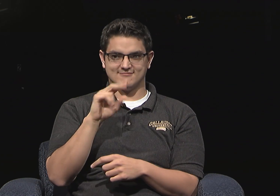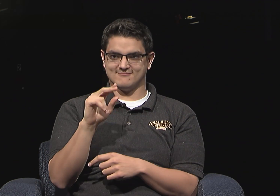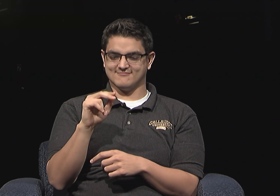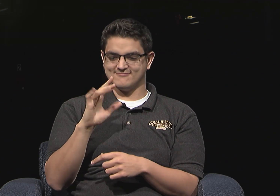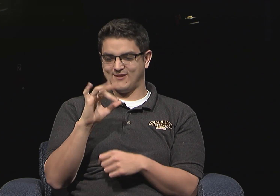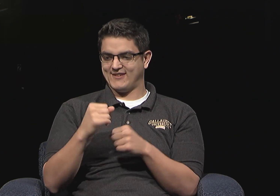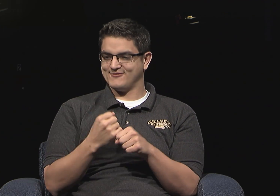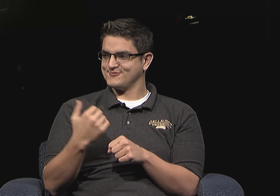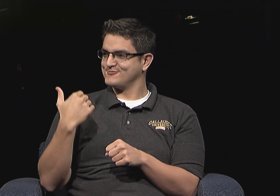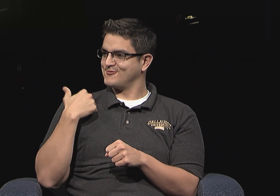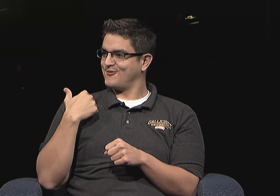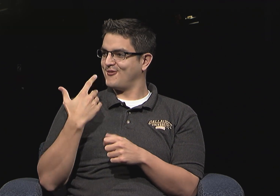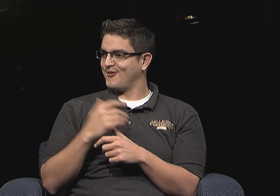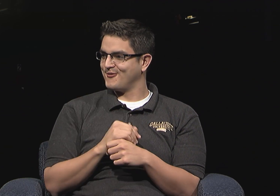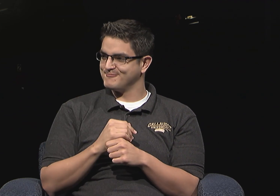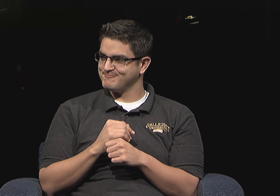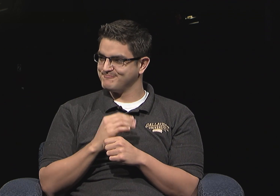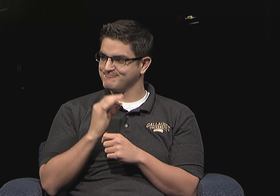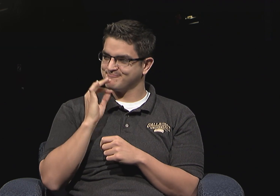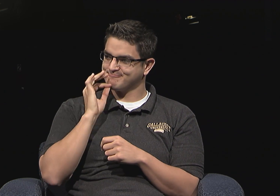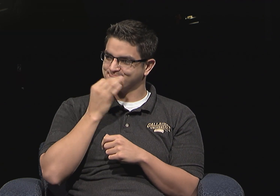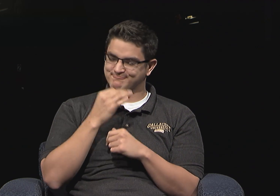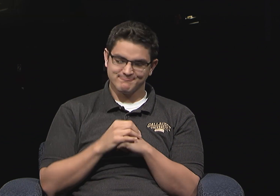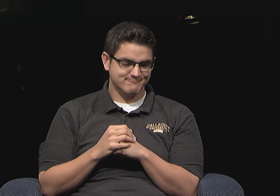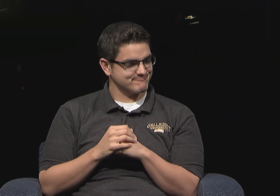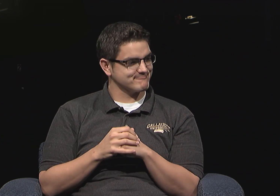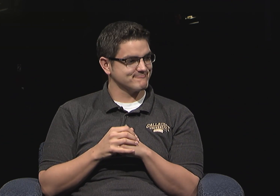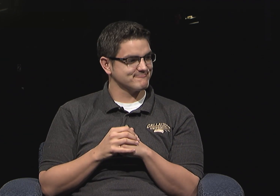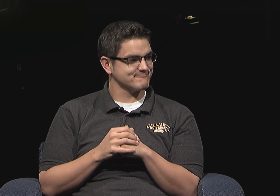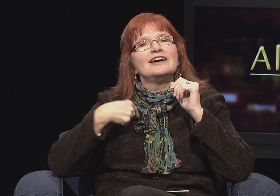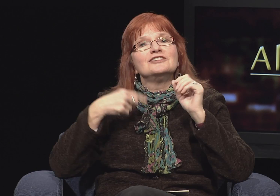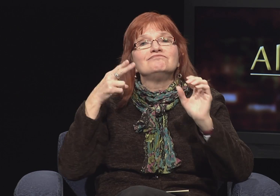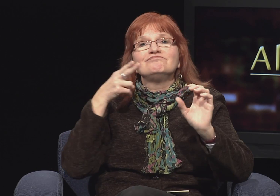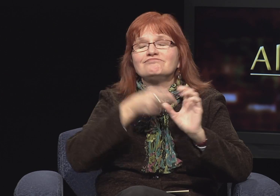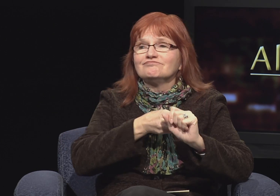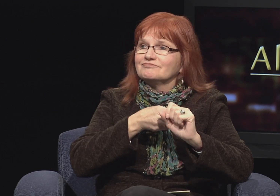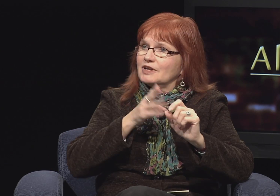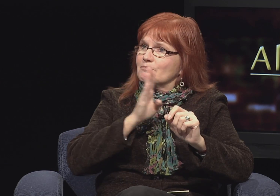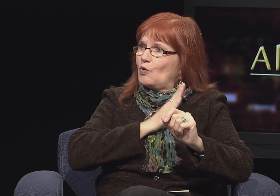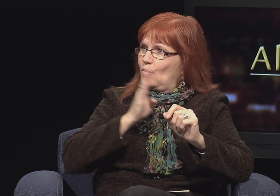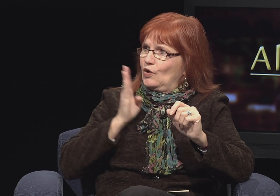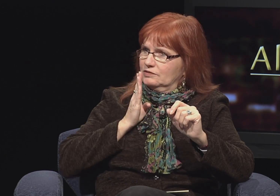but it's really only about 25 years old. When I became a member of the Board,